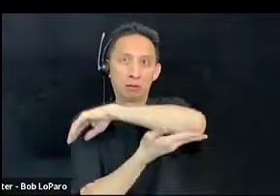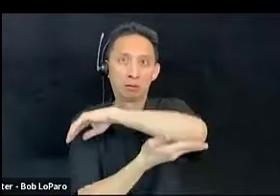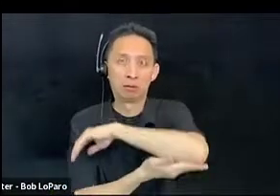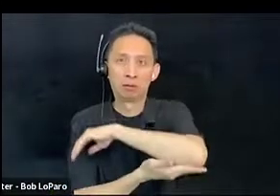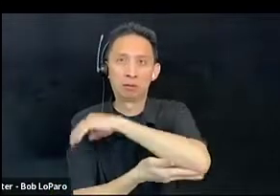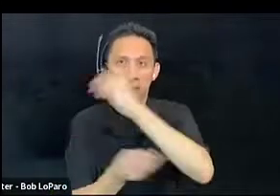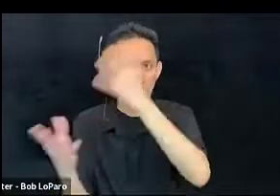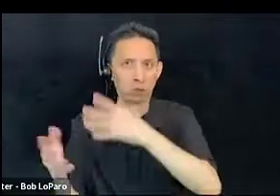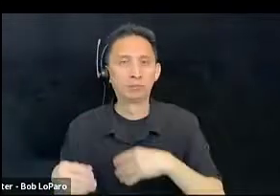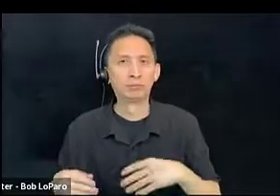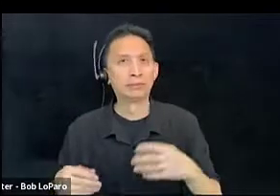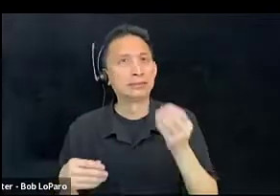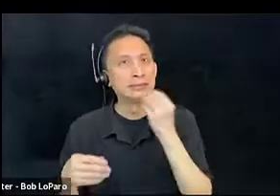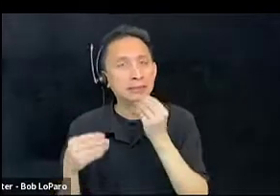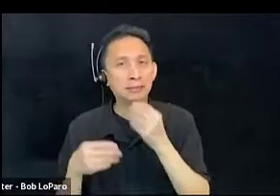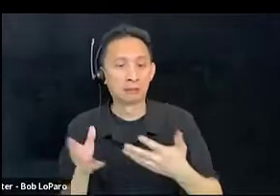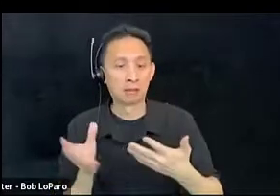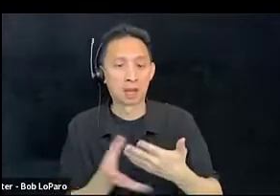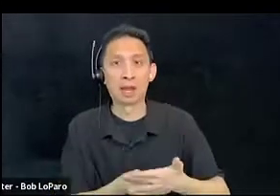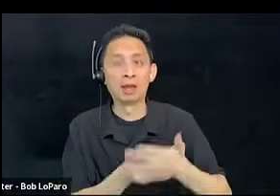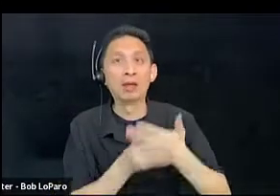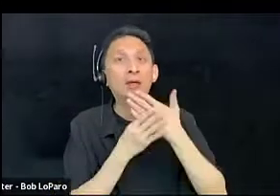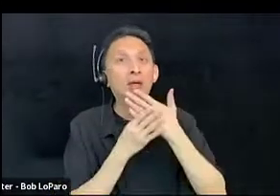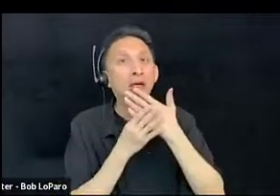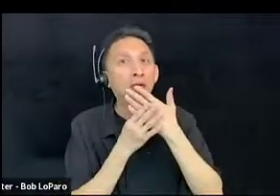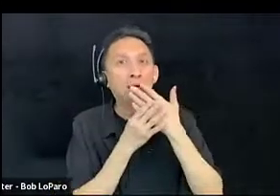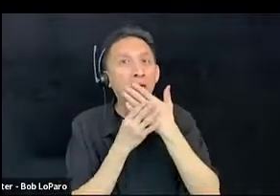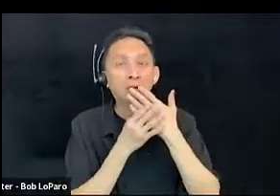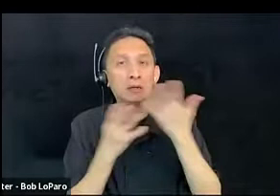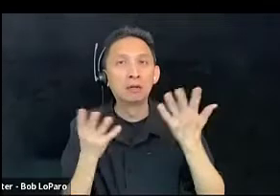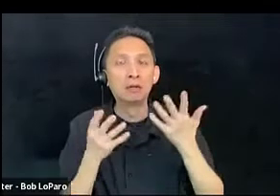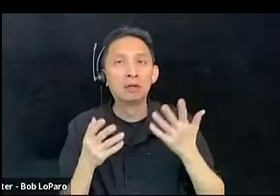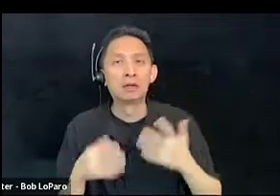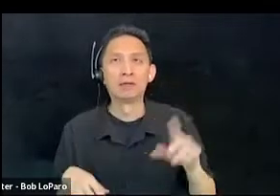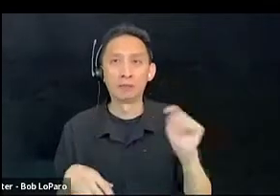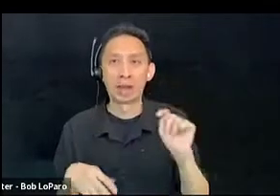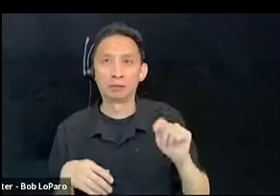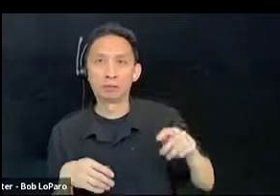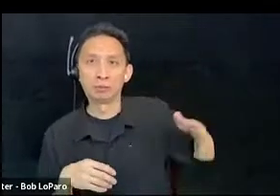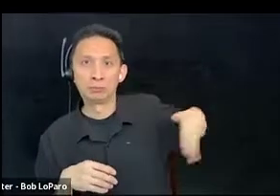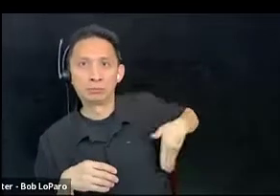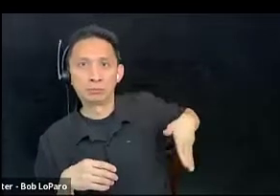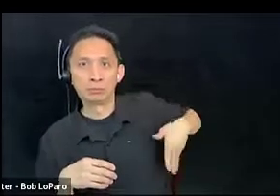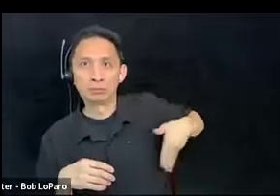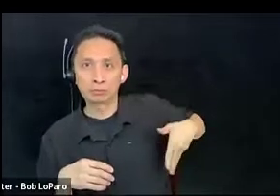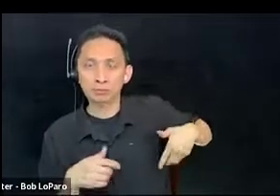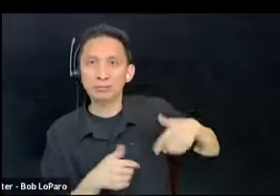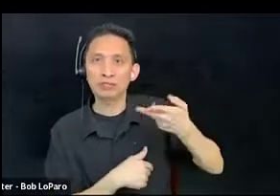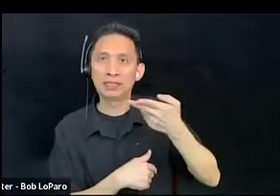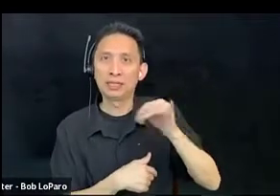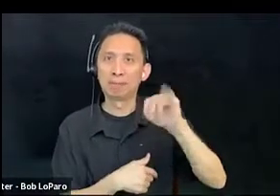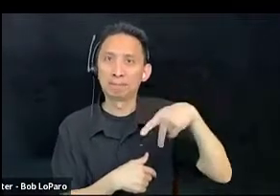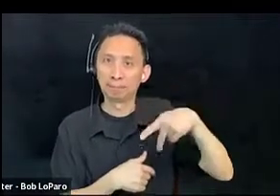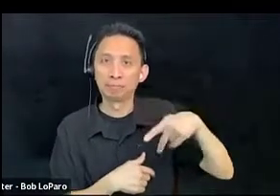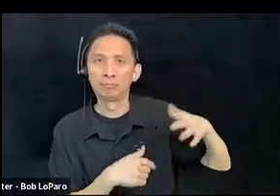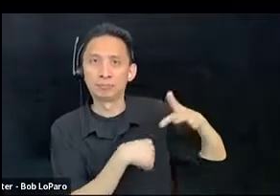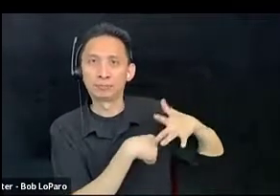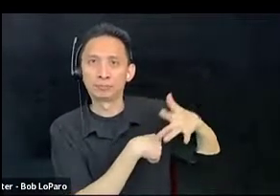Eat, drink, touching their fingers to their lips, toileting a gentle tap on or touch on the side or hip,